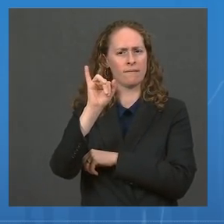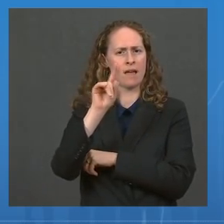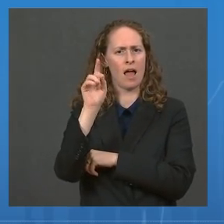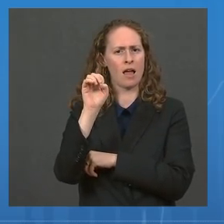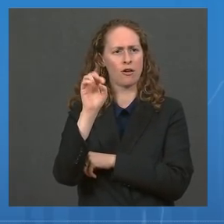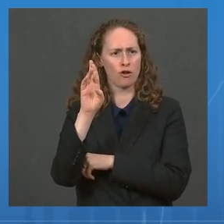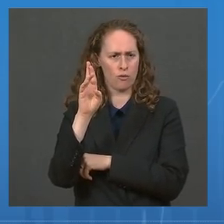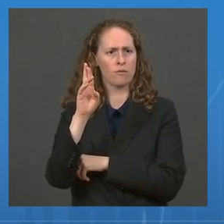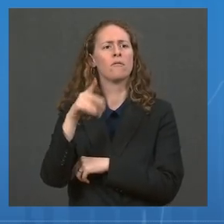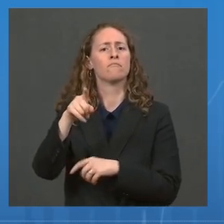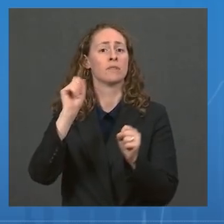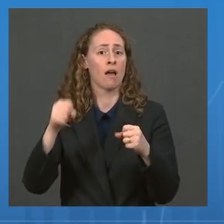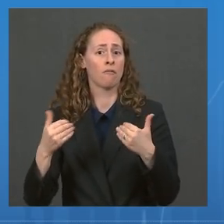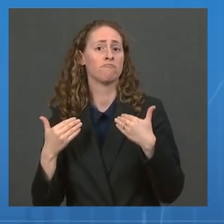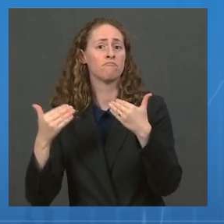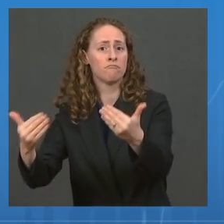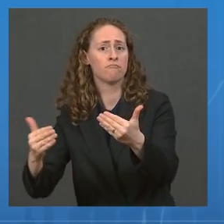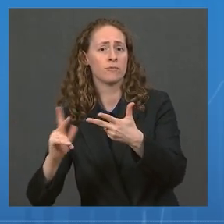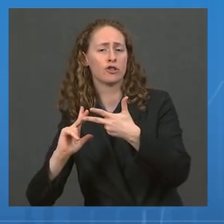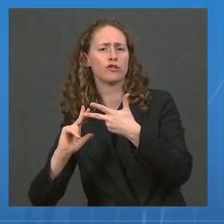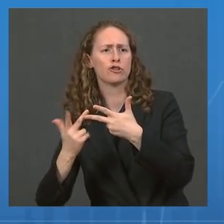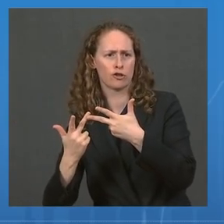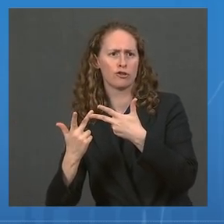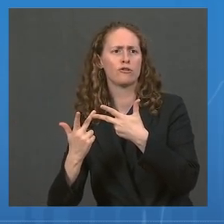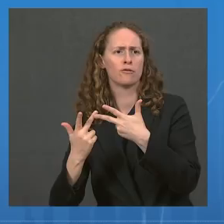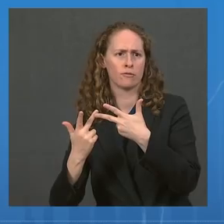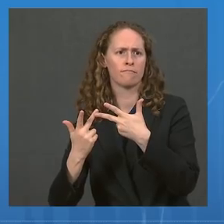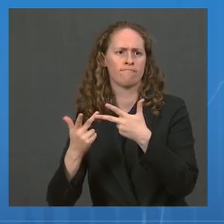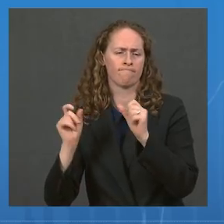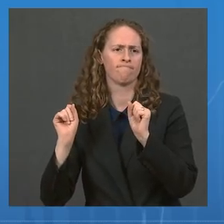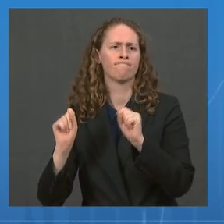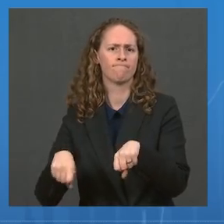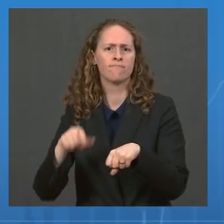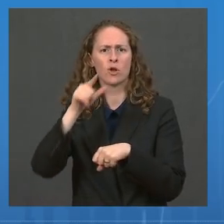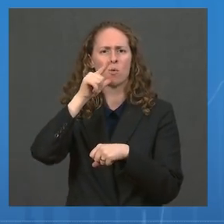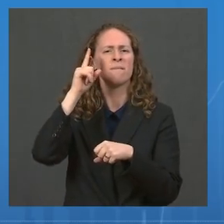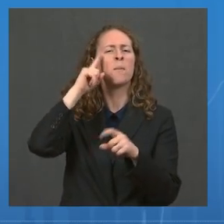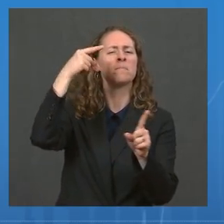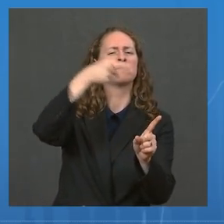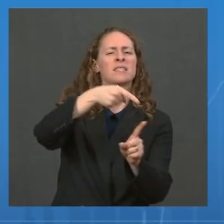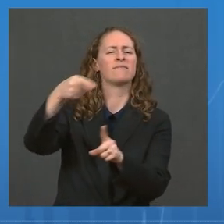if you fall into one of three high-risk groups. Number one, you are 65 or older.